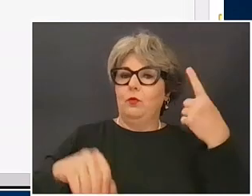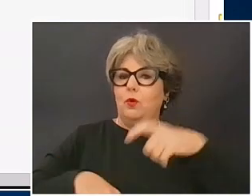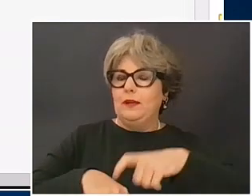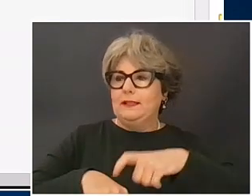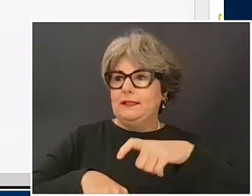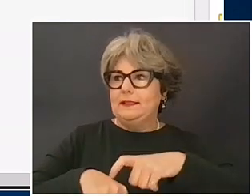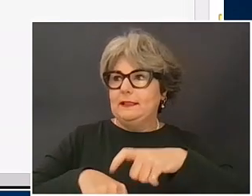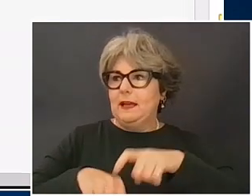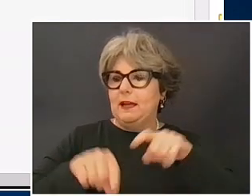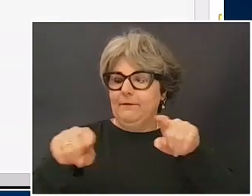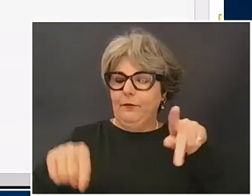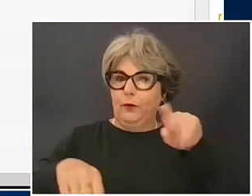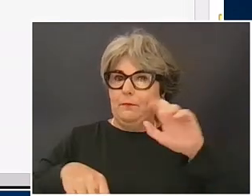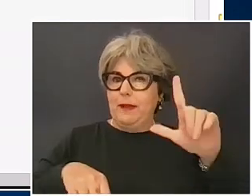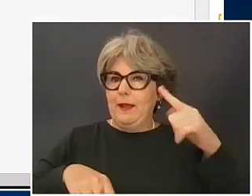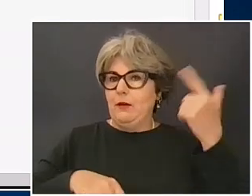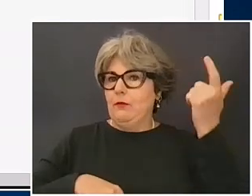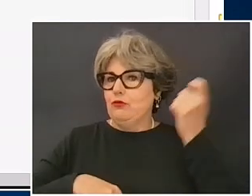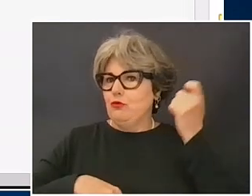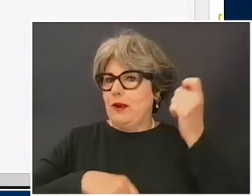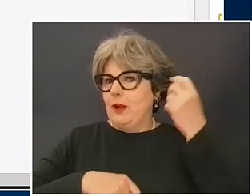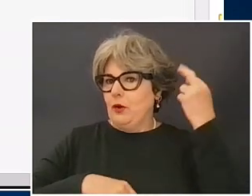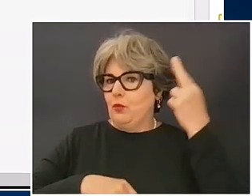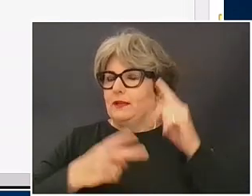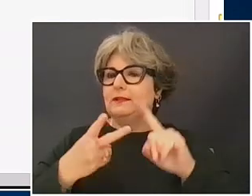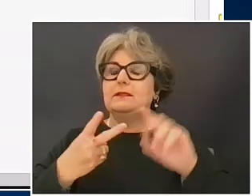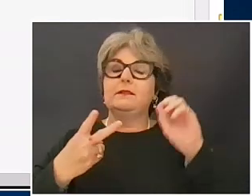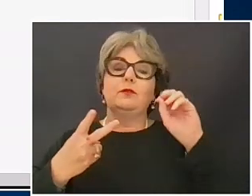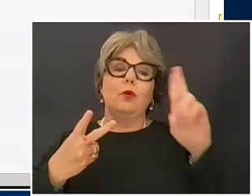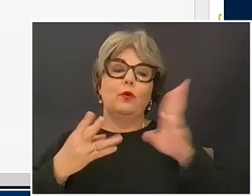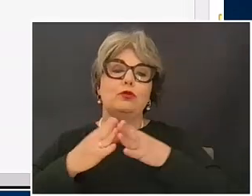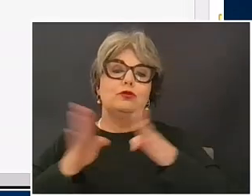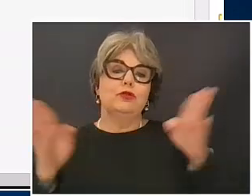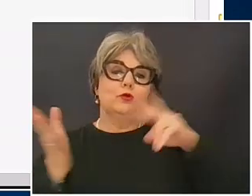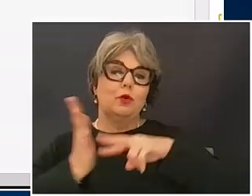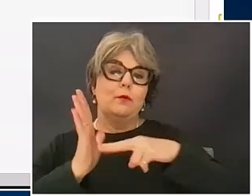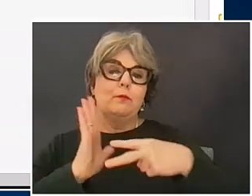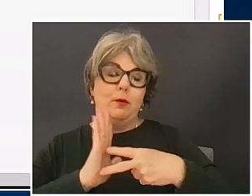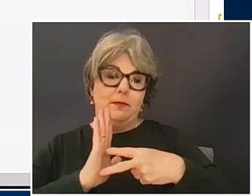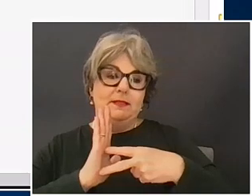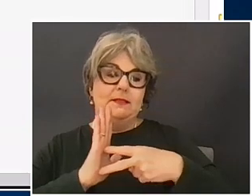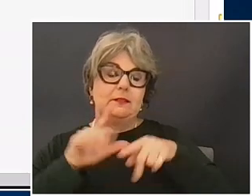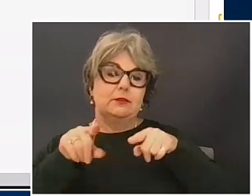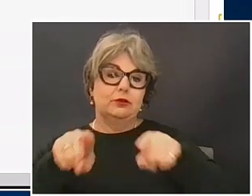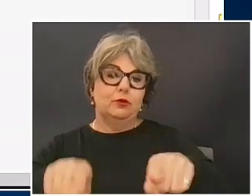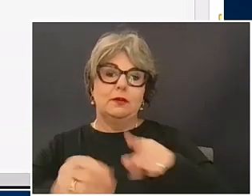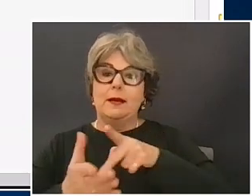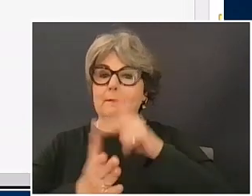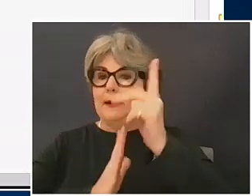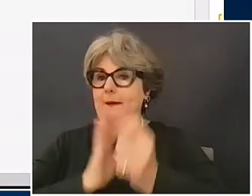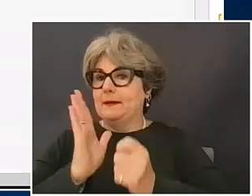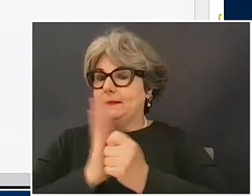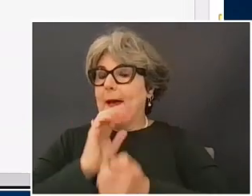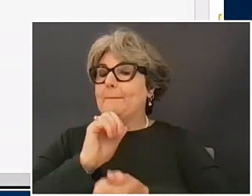Pell Grant purposes, and or general purposes, at least once during the payment period, most institutions are already